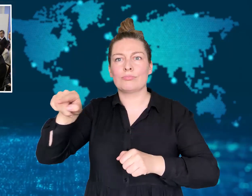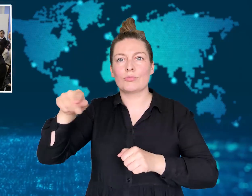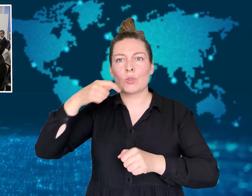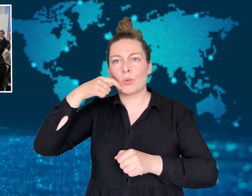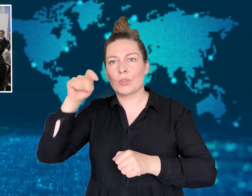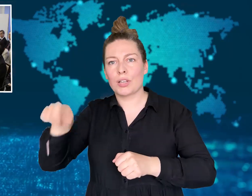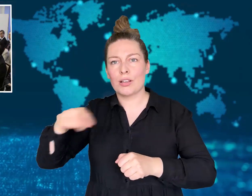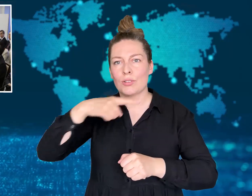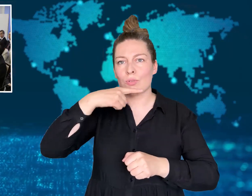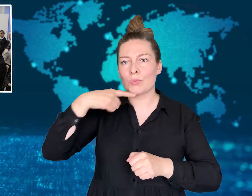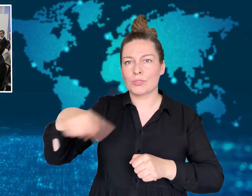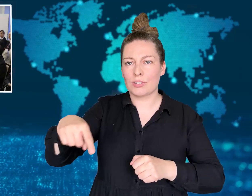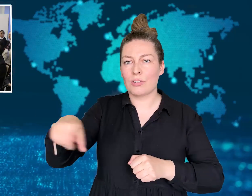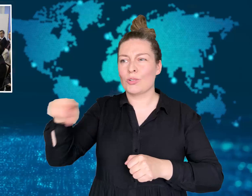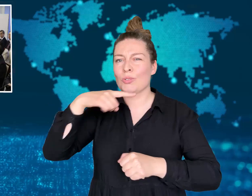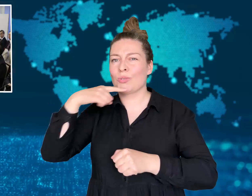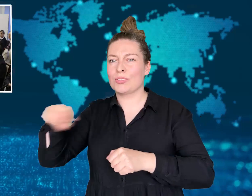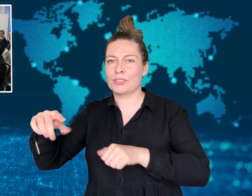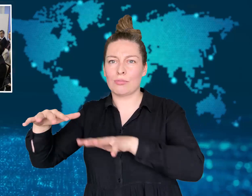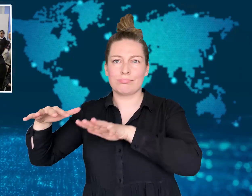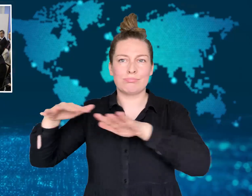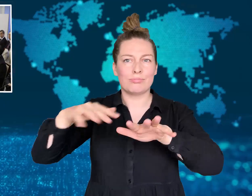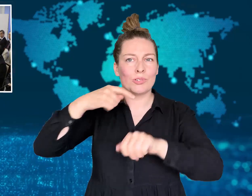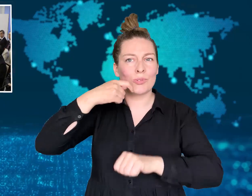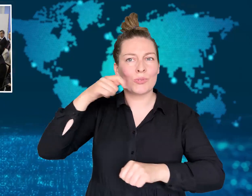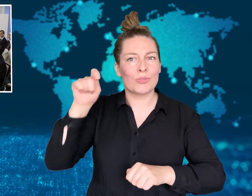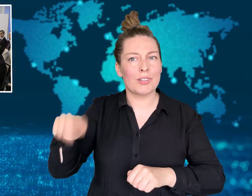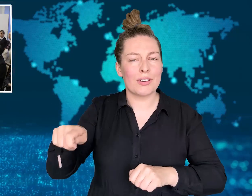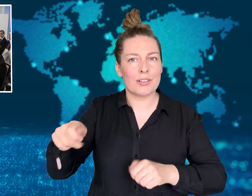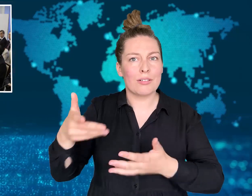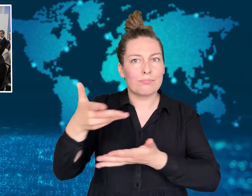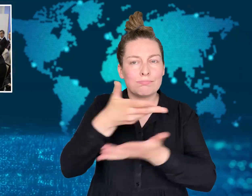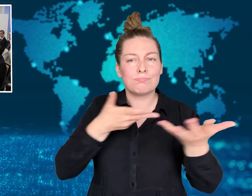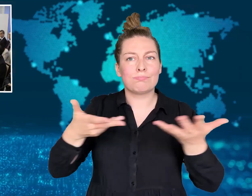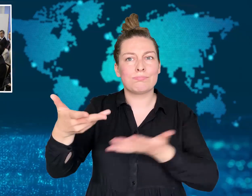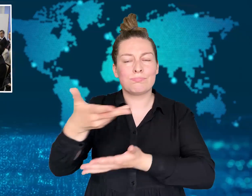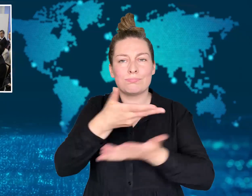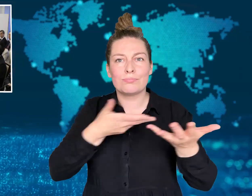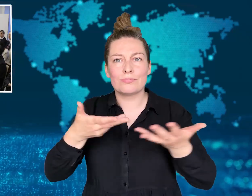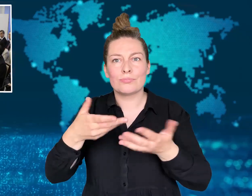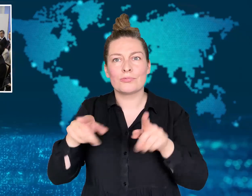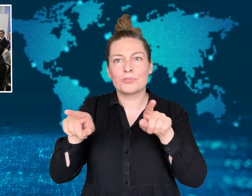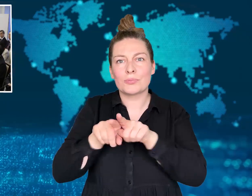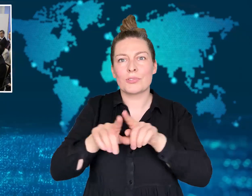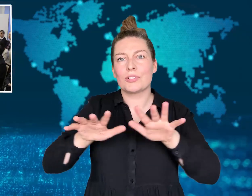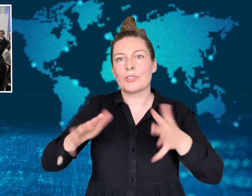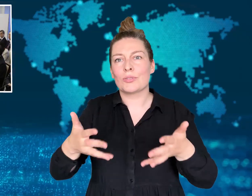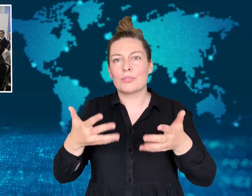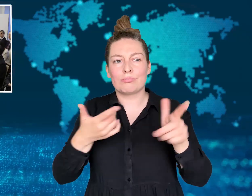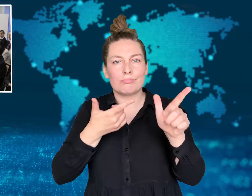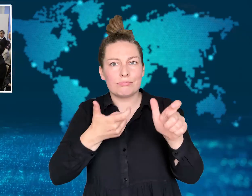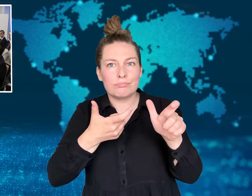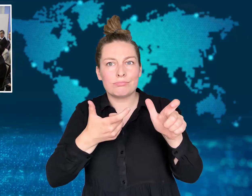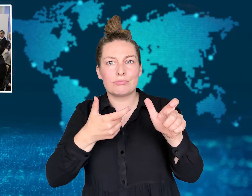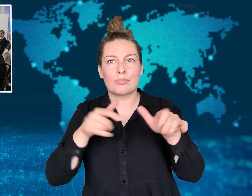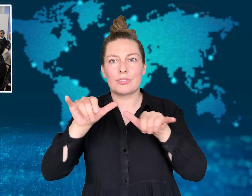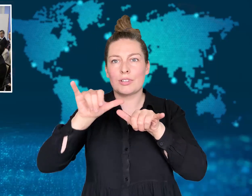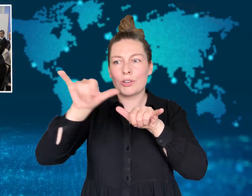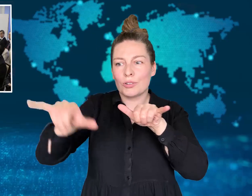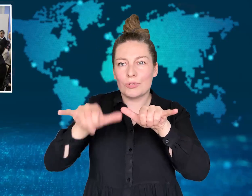The leaders spoke of their efforts to strengthen the world economy